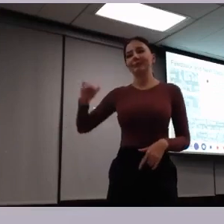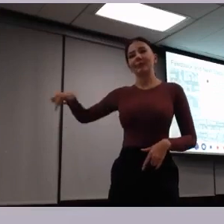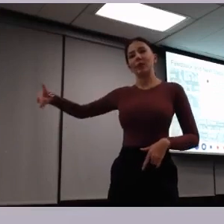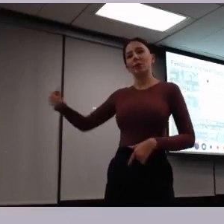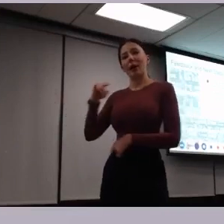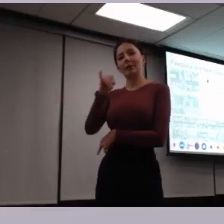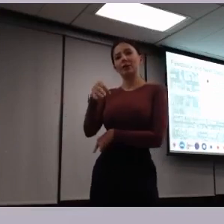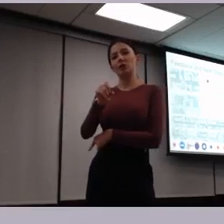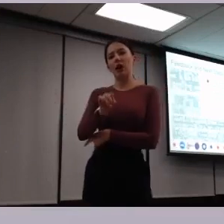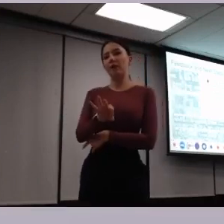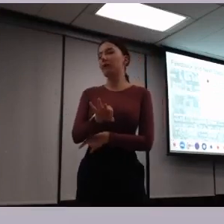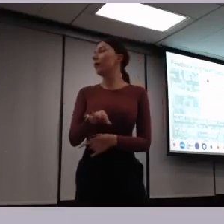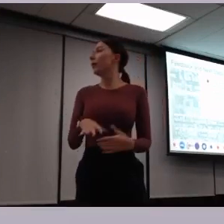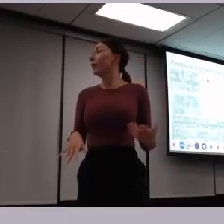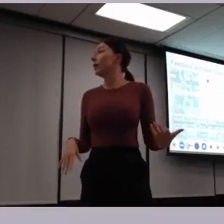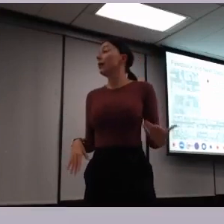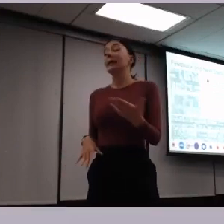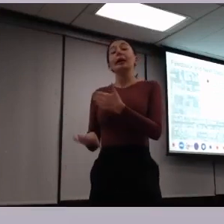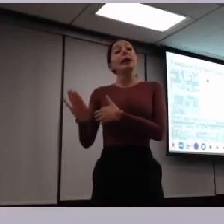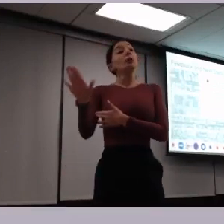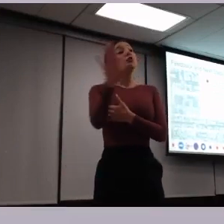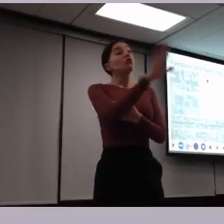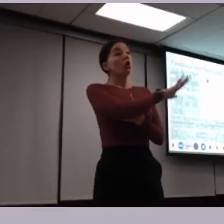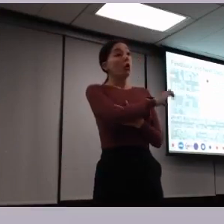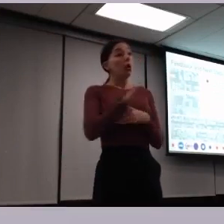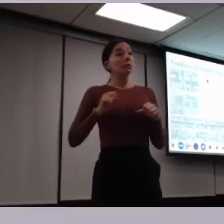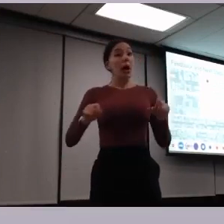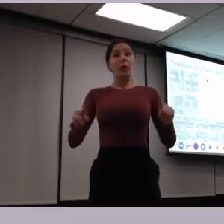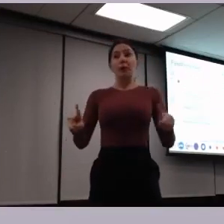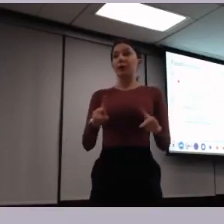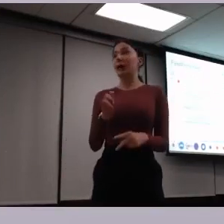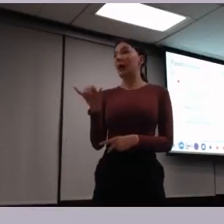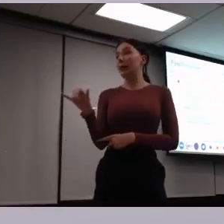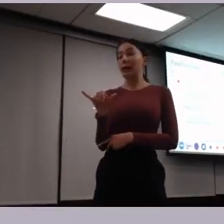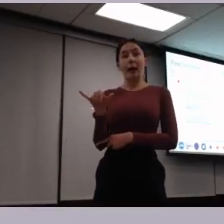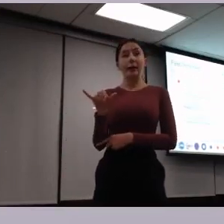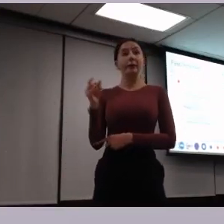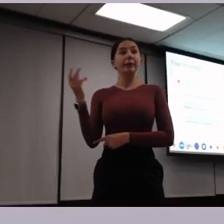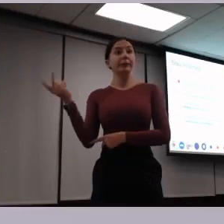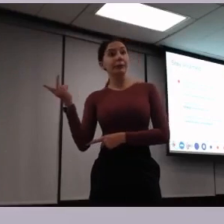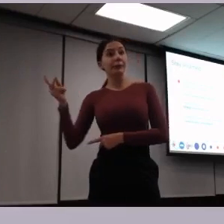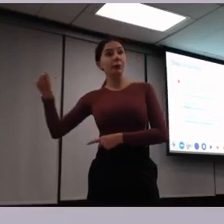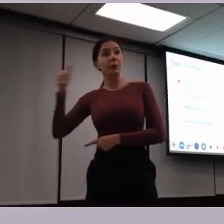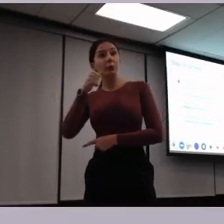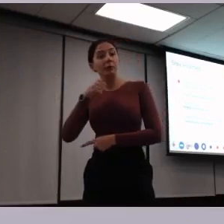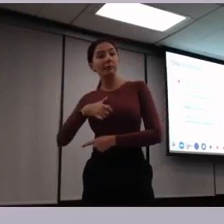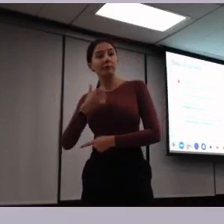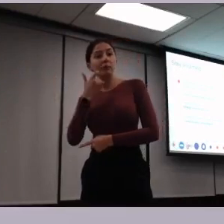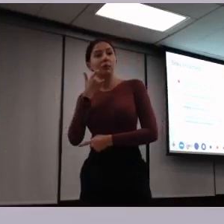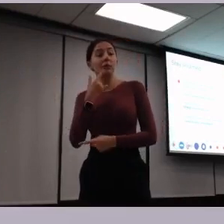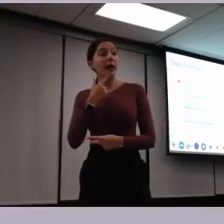So this drop right now is that we run a site to voice your opinion, be engaged.